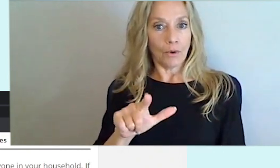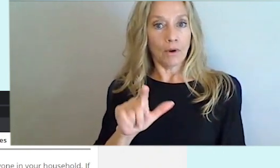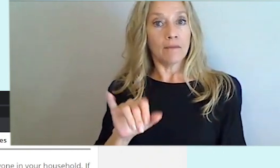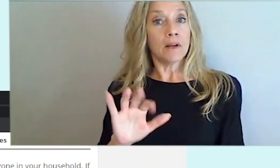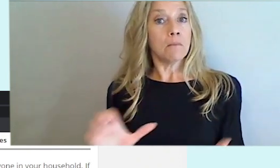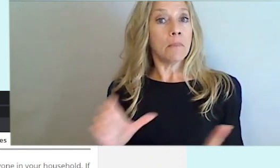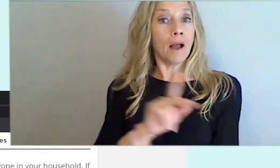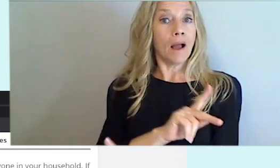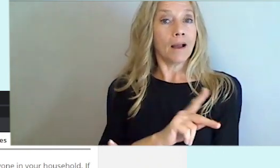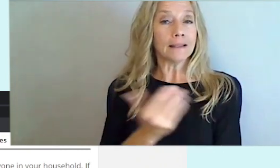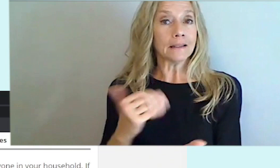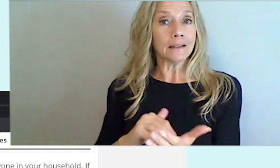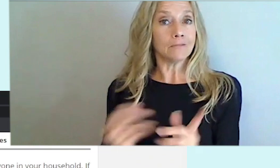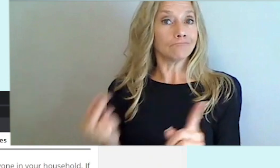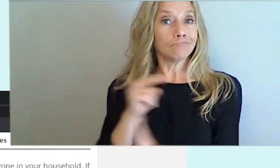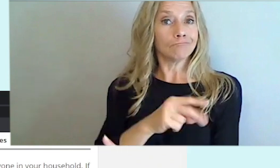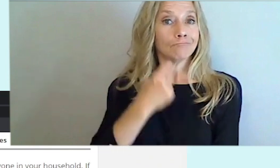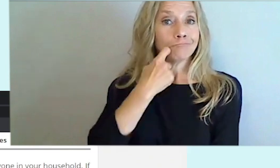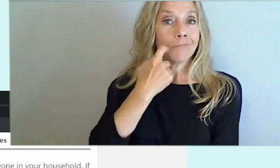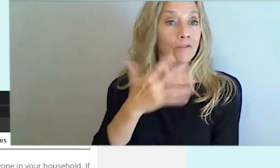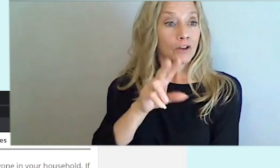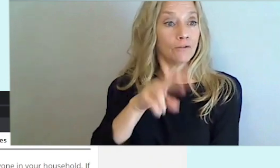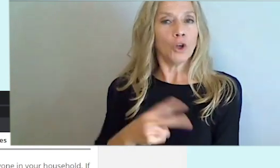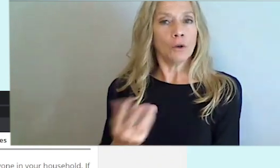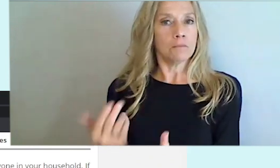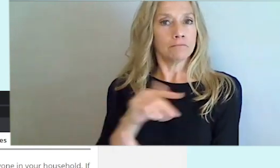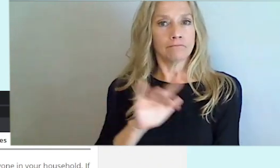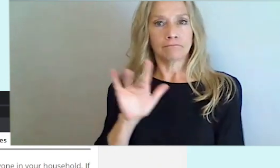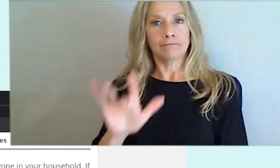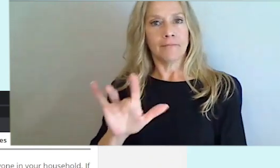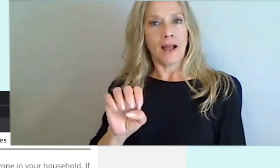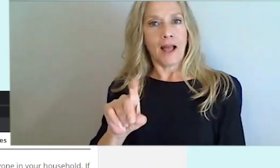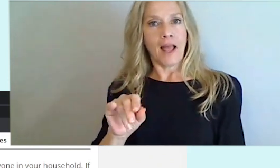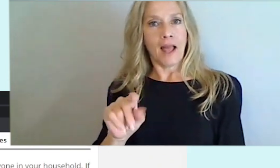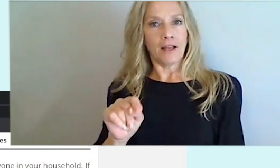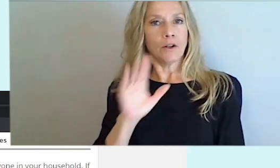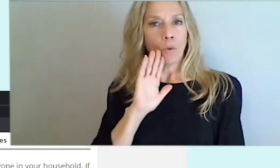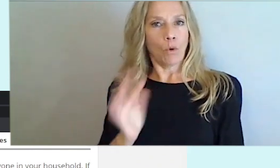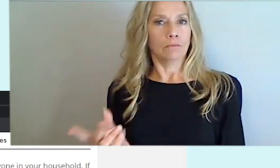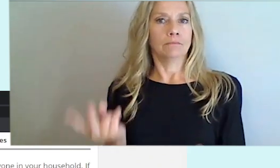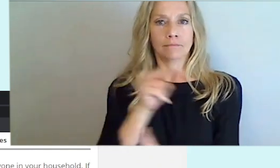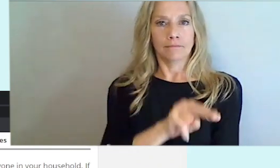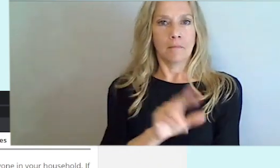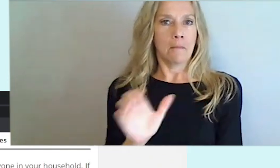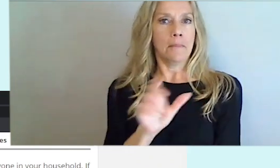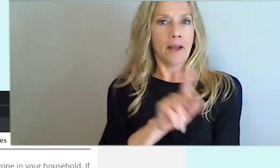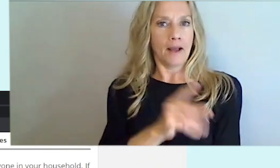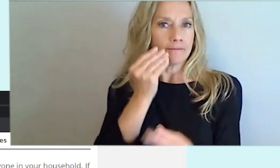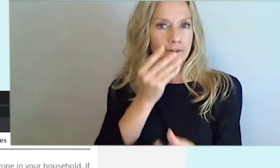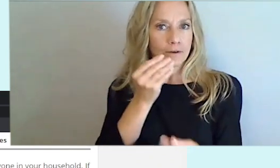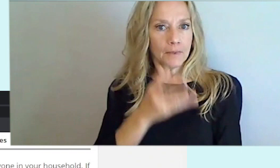you've already reviewed, click edit and return to the information. If a resource needs to be removed, click